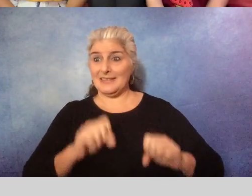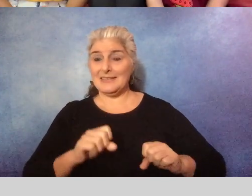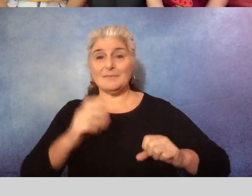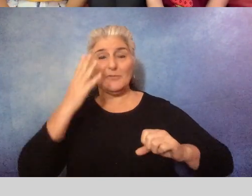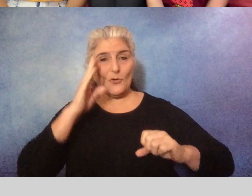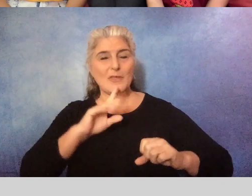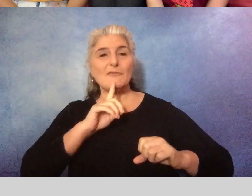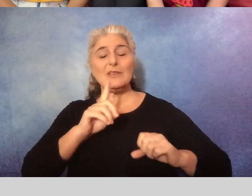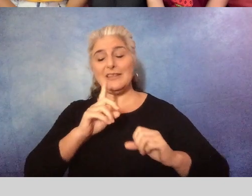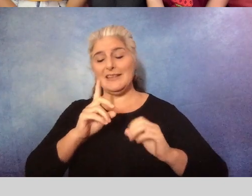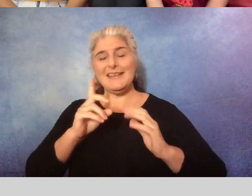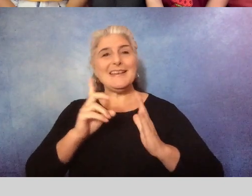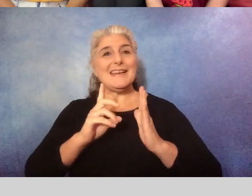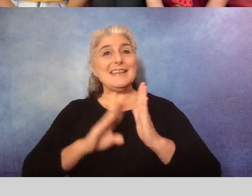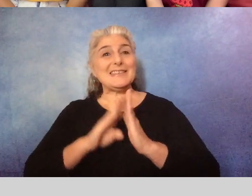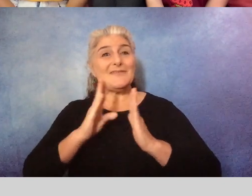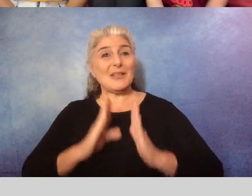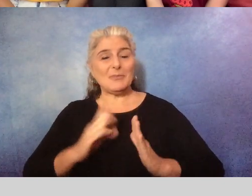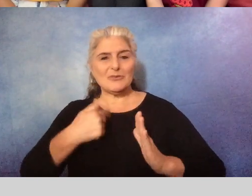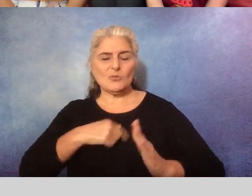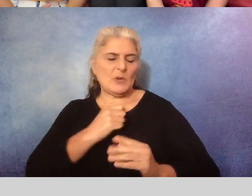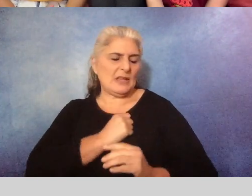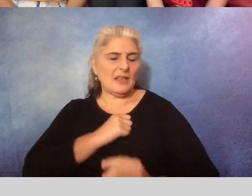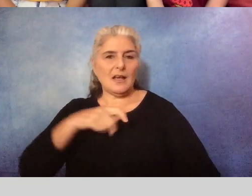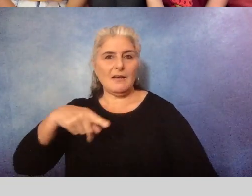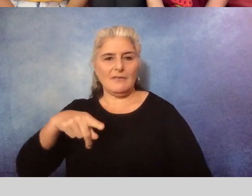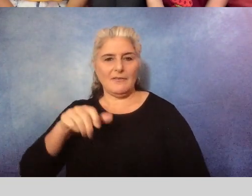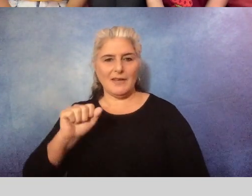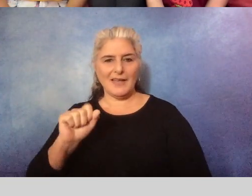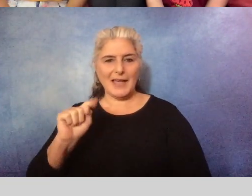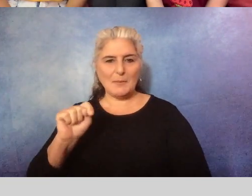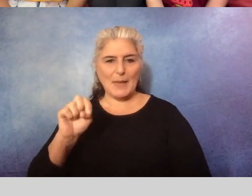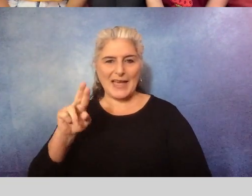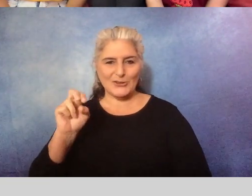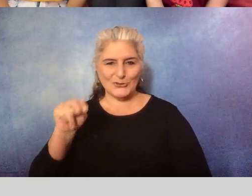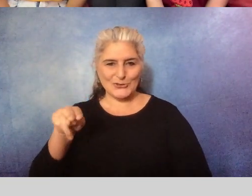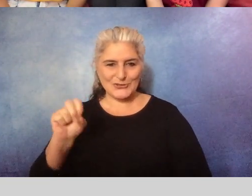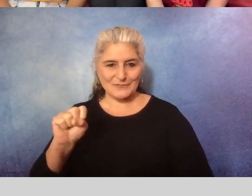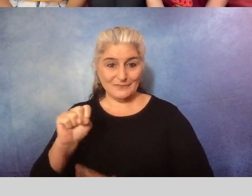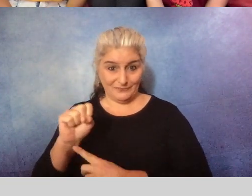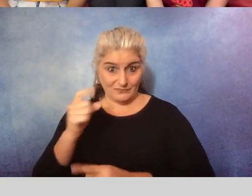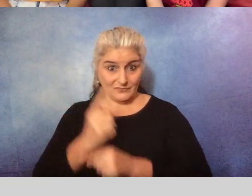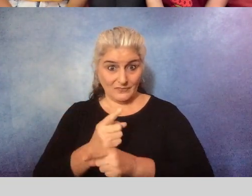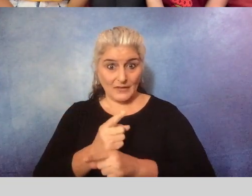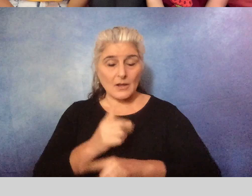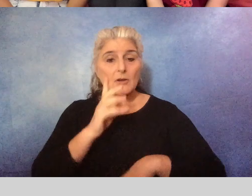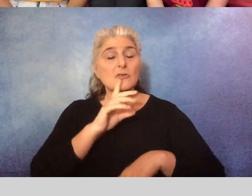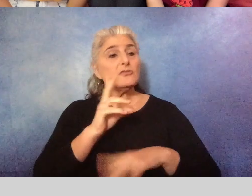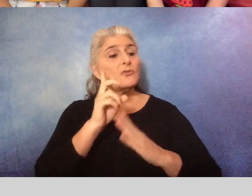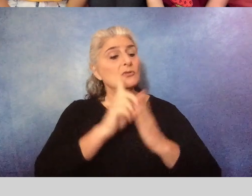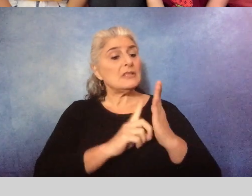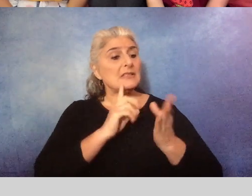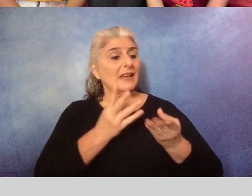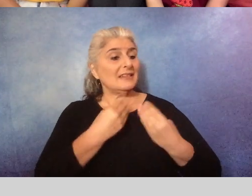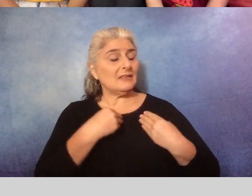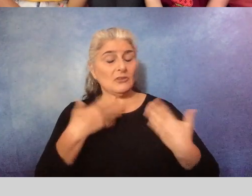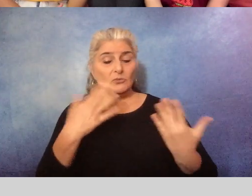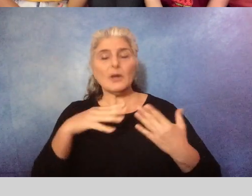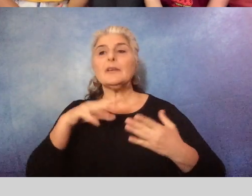We love patterns and what the design system gives us above all is patterns to use.